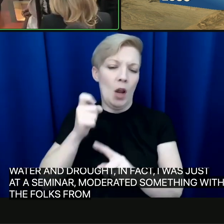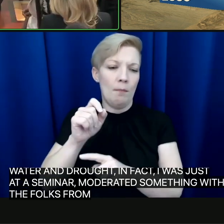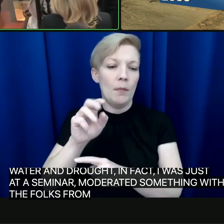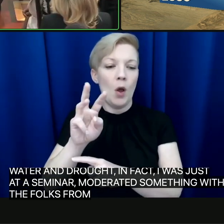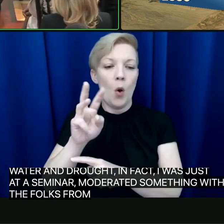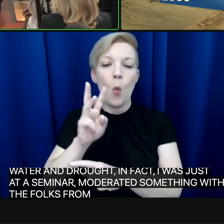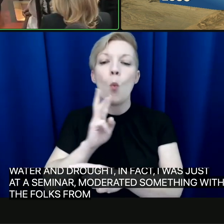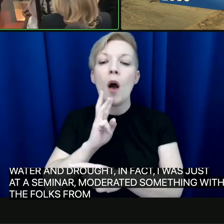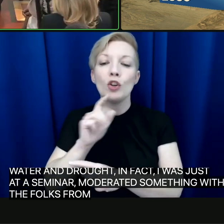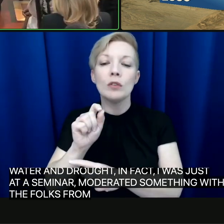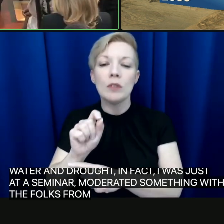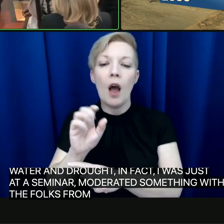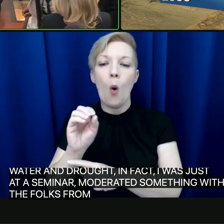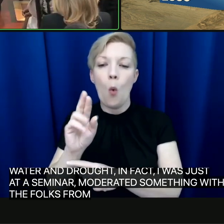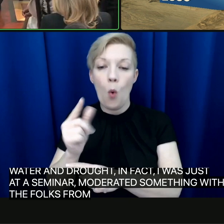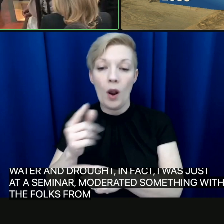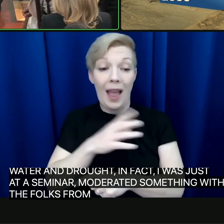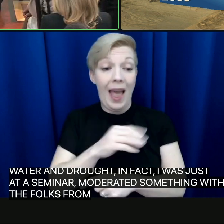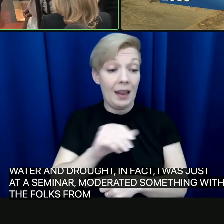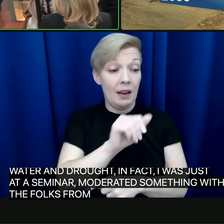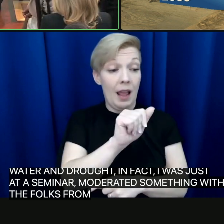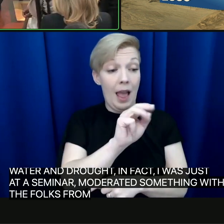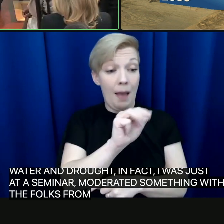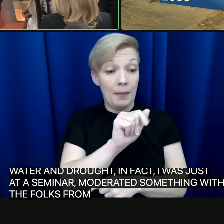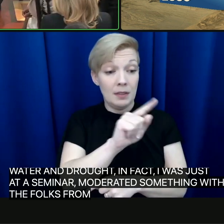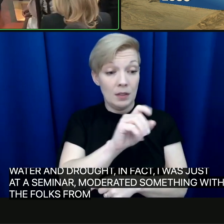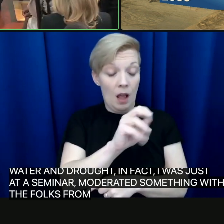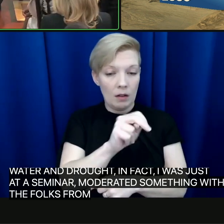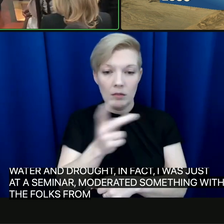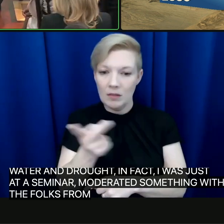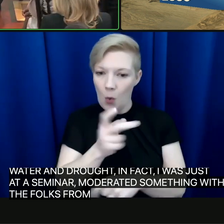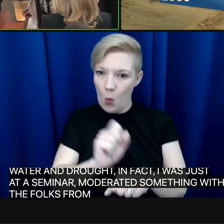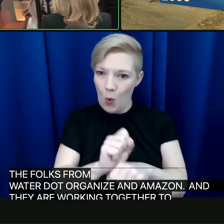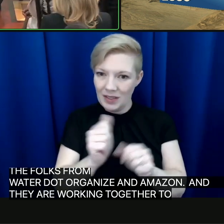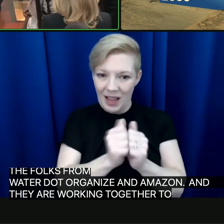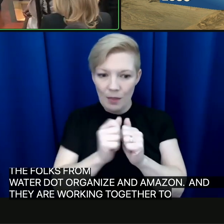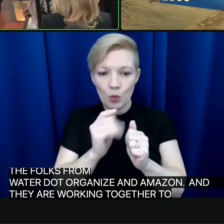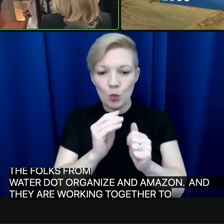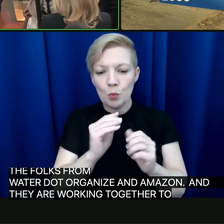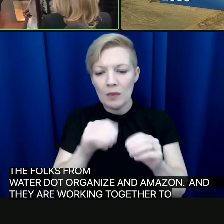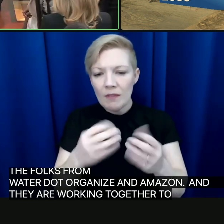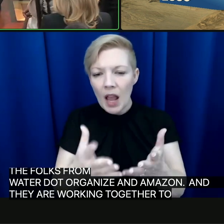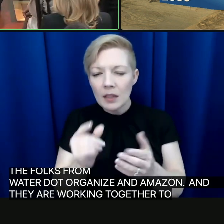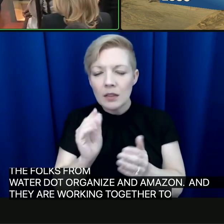and they are working together to provide micro loans, not just here in America,